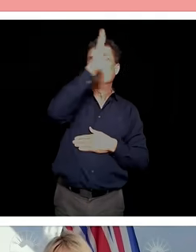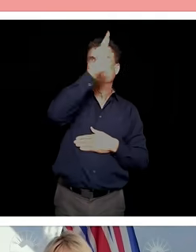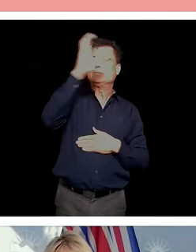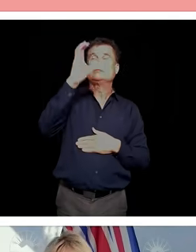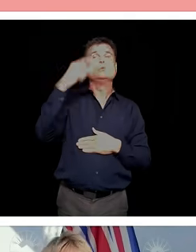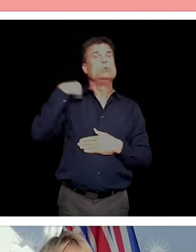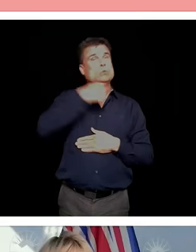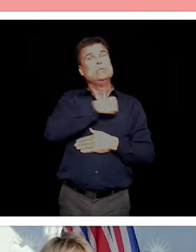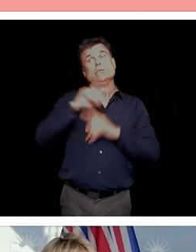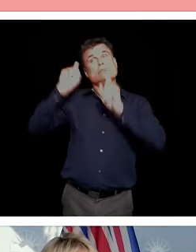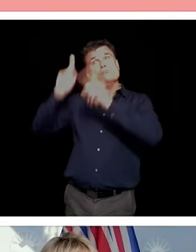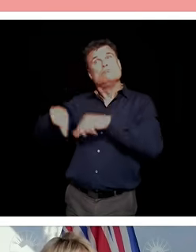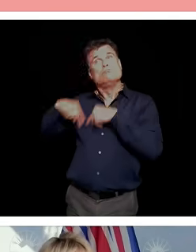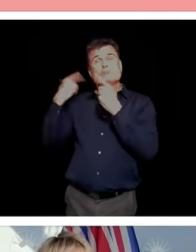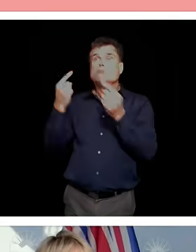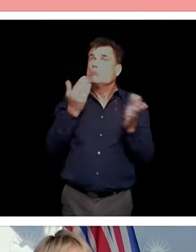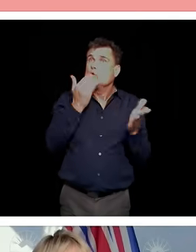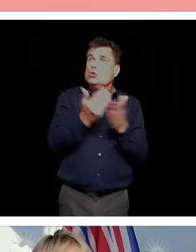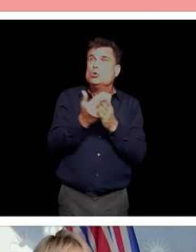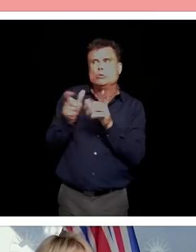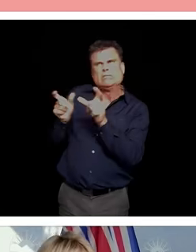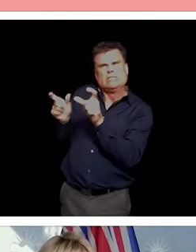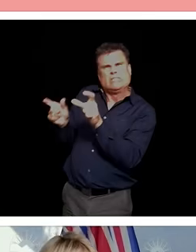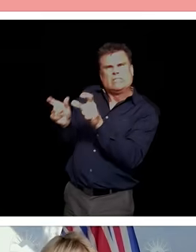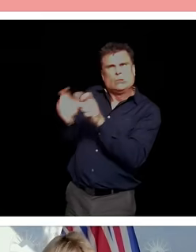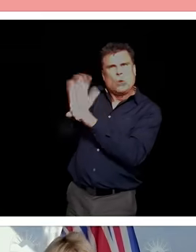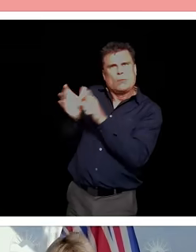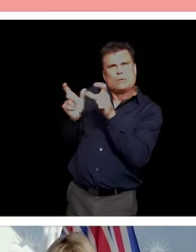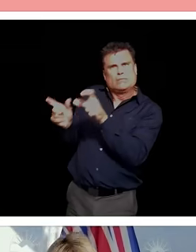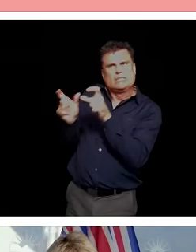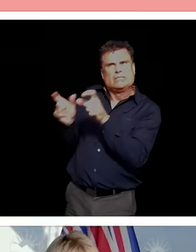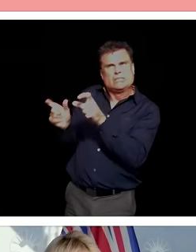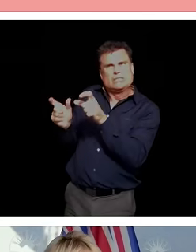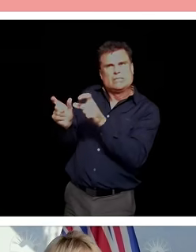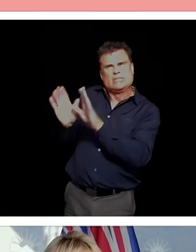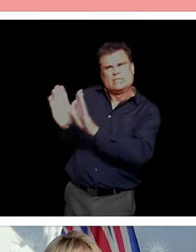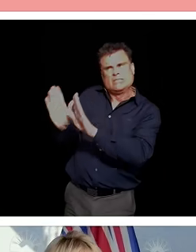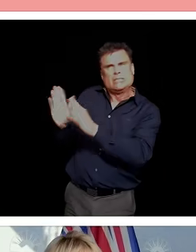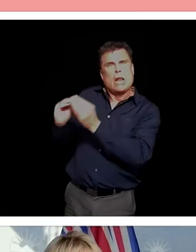this lovely series of figures that help us look at this by age